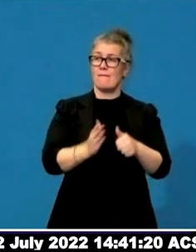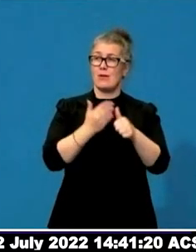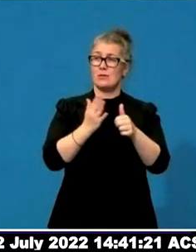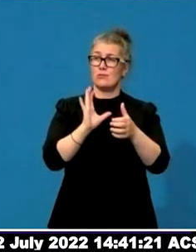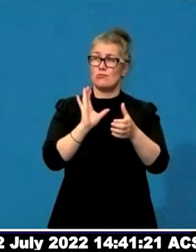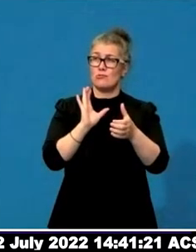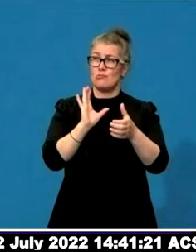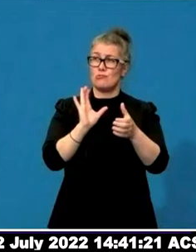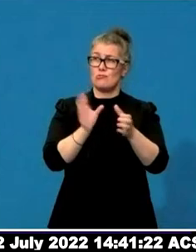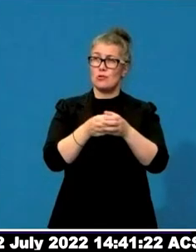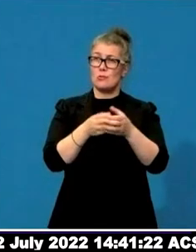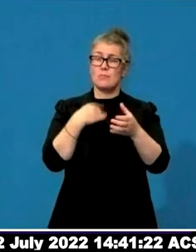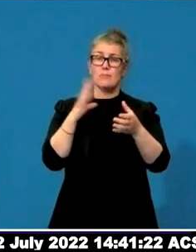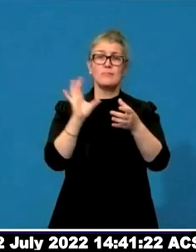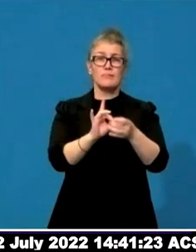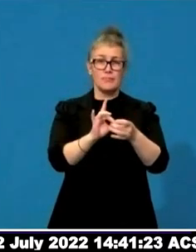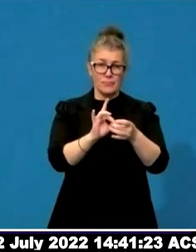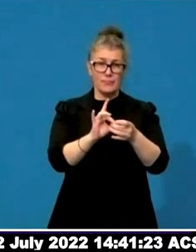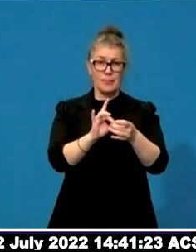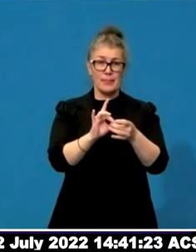was the Costs and Plan Managers Unite.